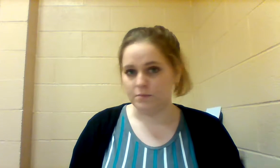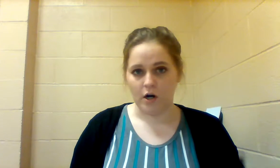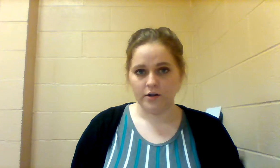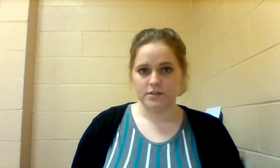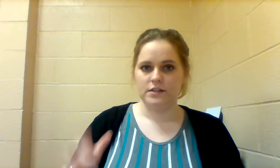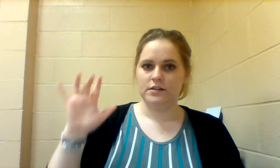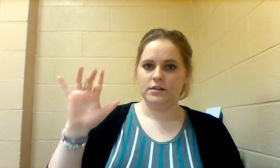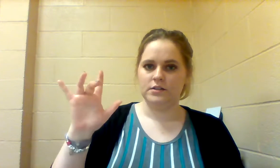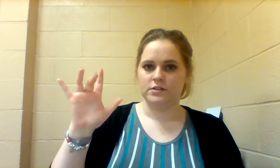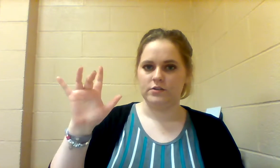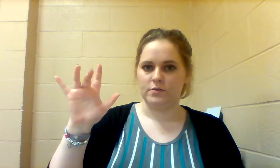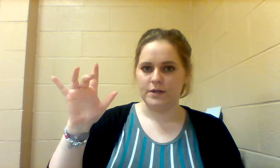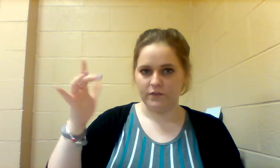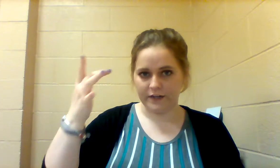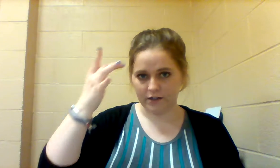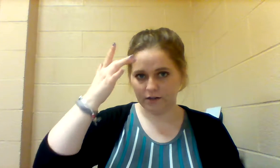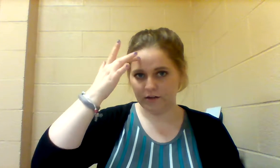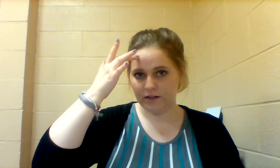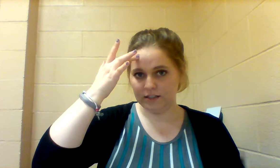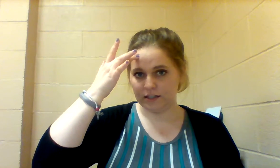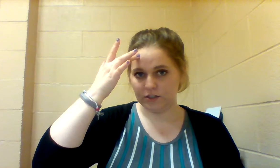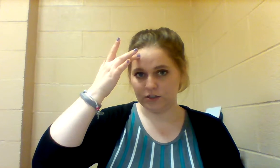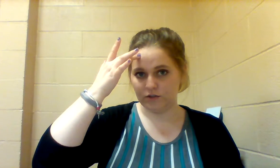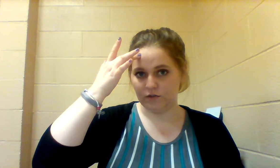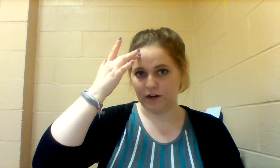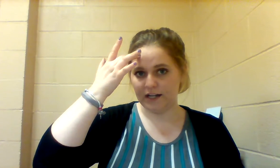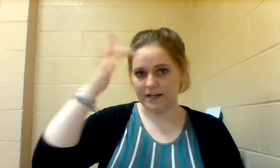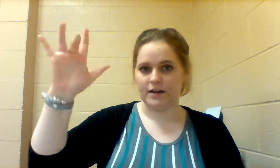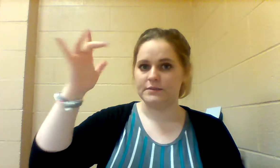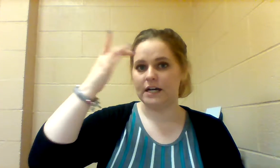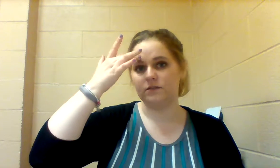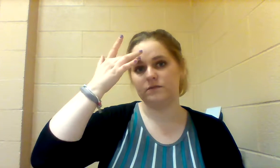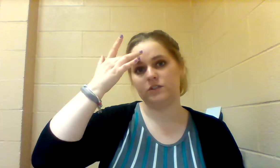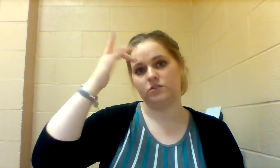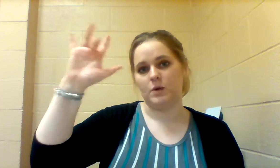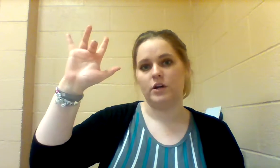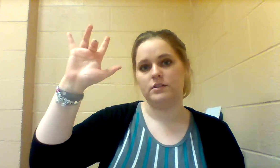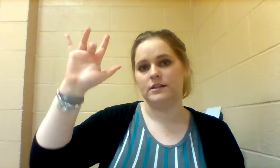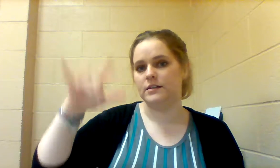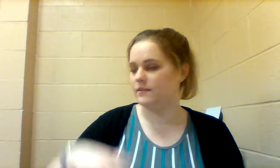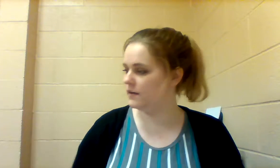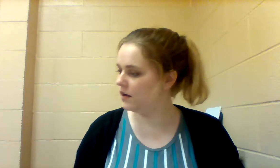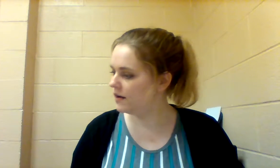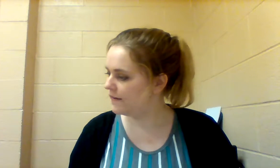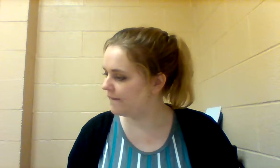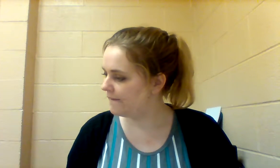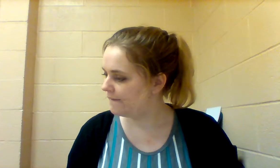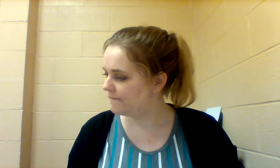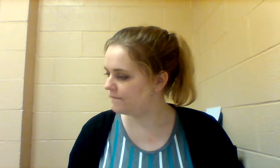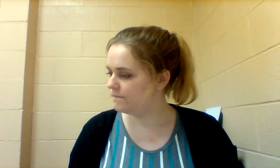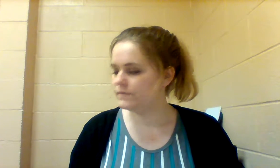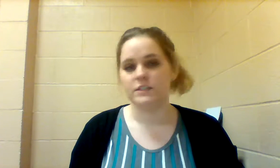SMART so your middle finger touches your forehead and comes out SMART